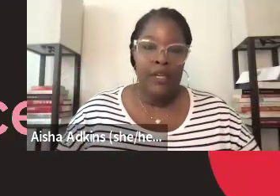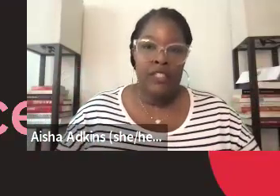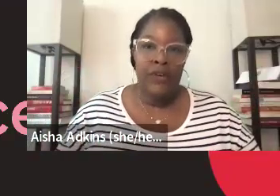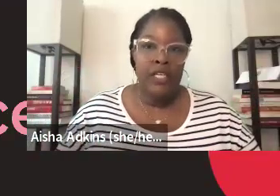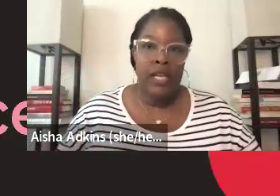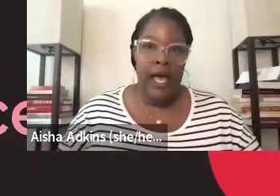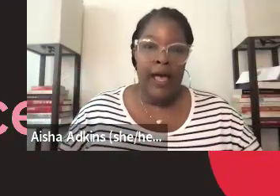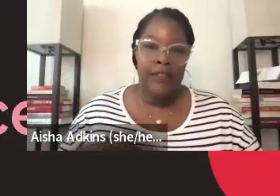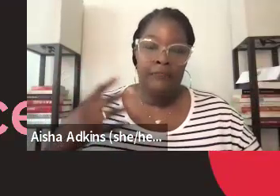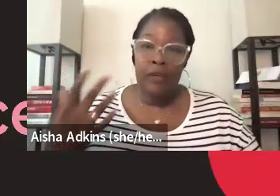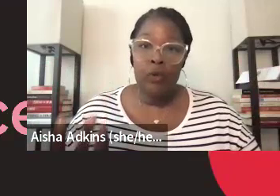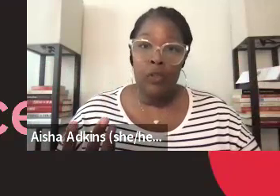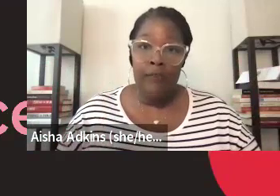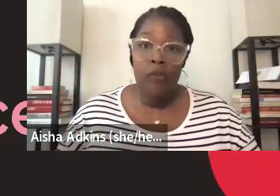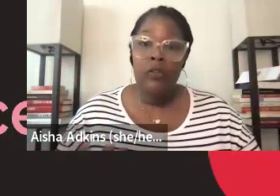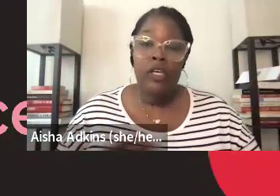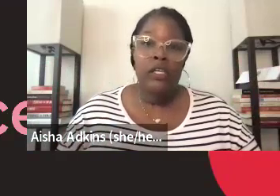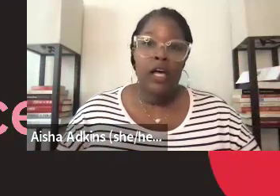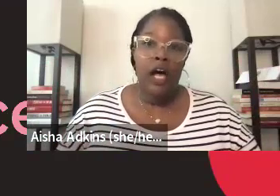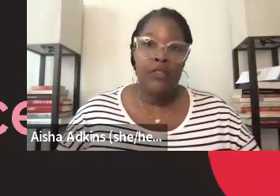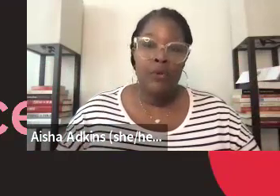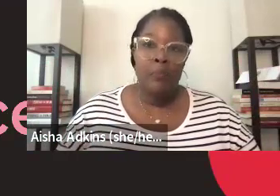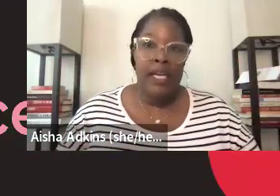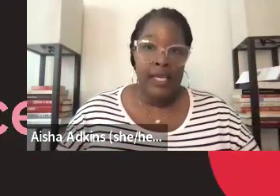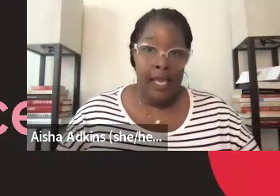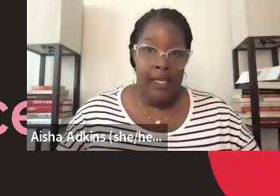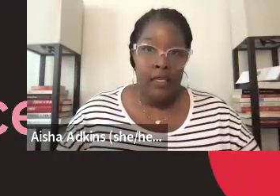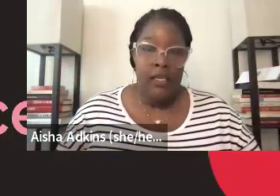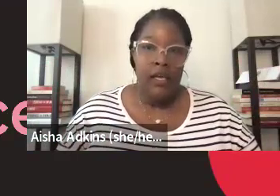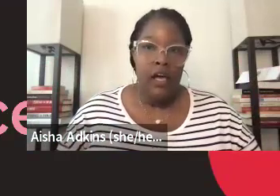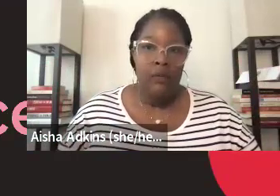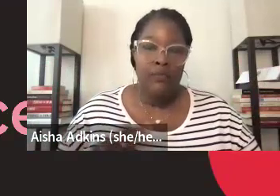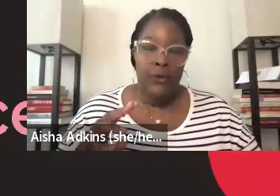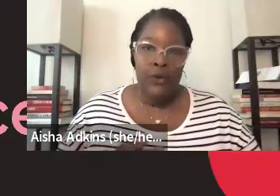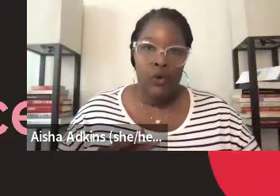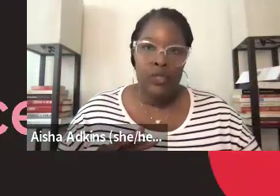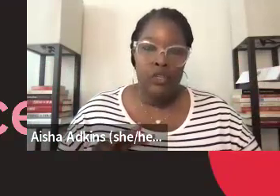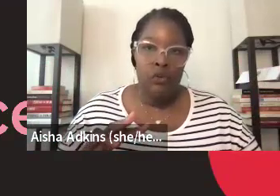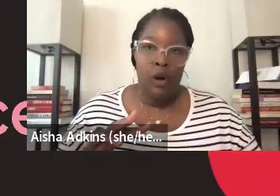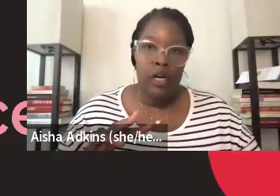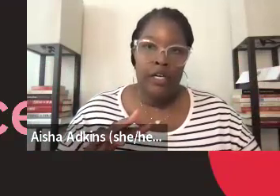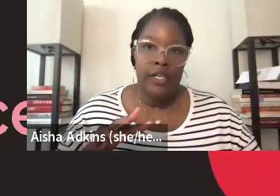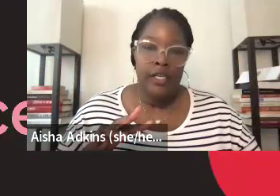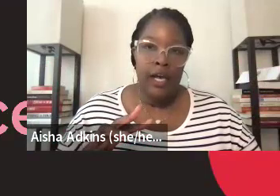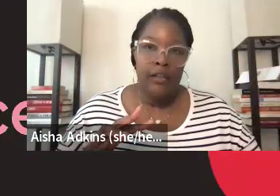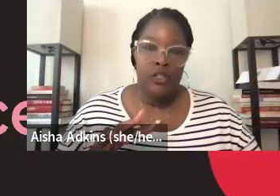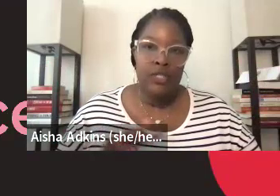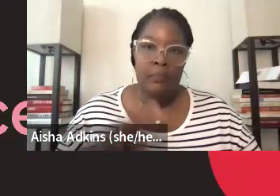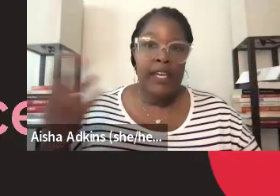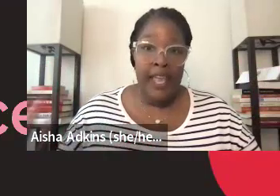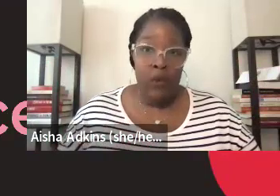that is funded at the federal level through Medicaid for those who are using Medicaid